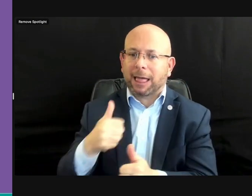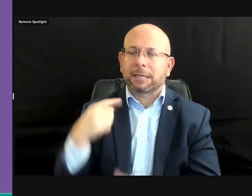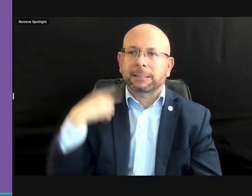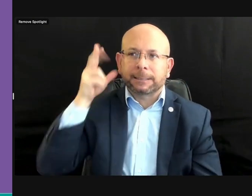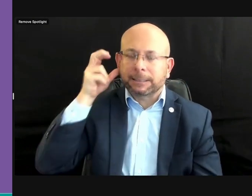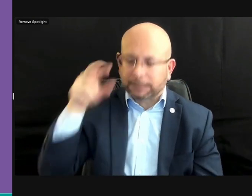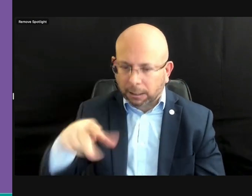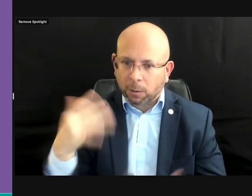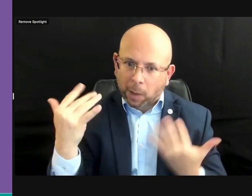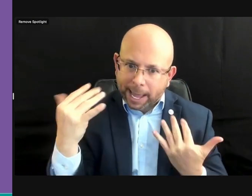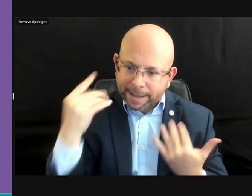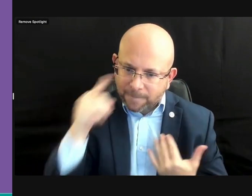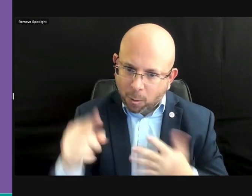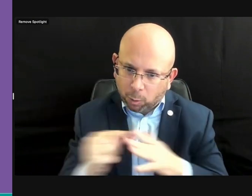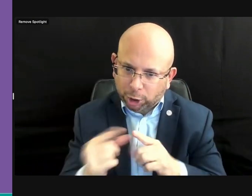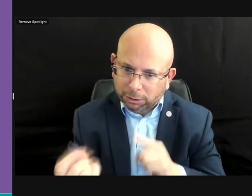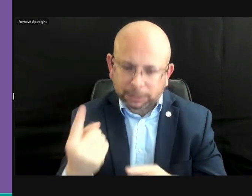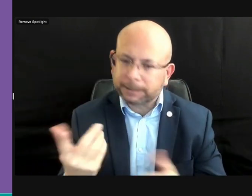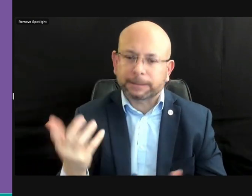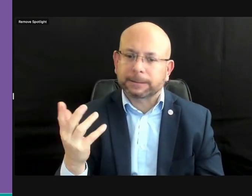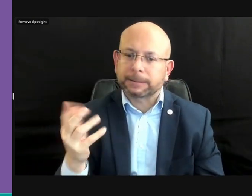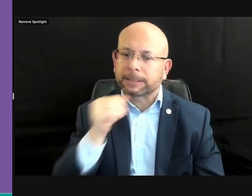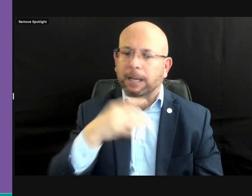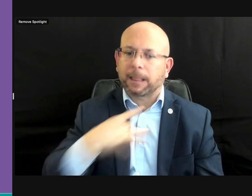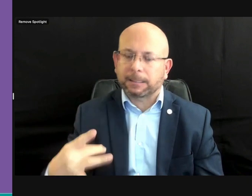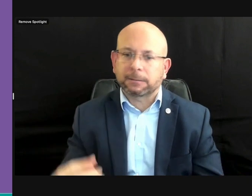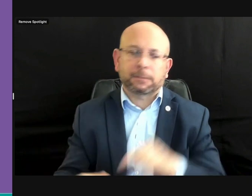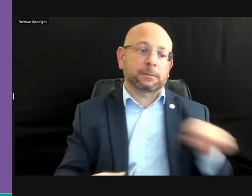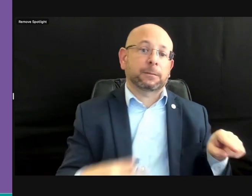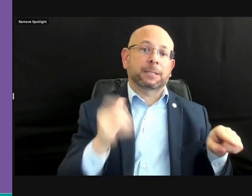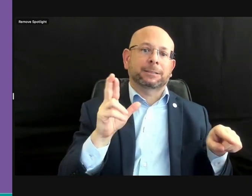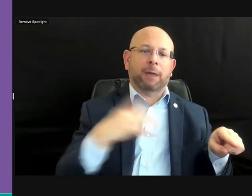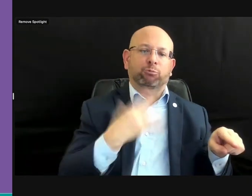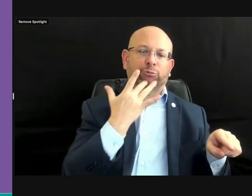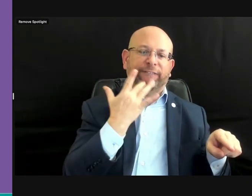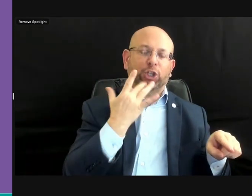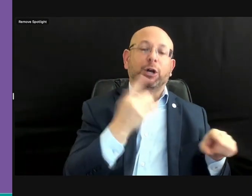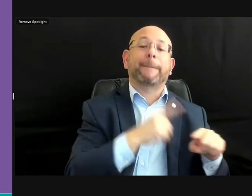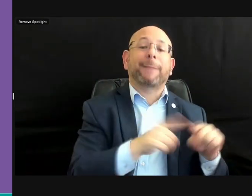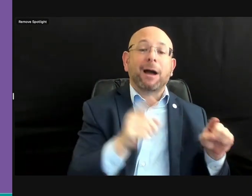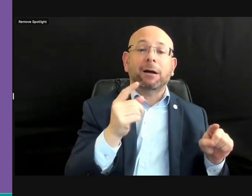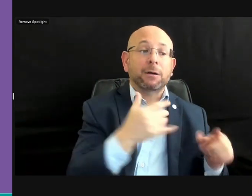Where if they have some hearing and they're wanting to follow along with CART, the delay is so great, it isn't as beneficial.